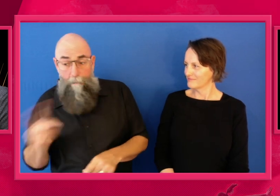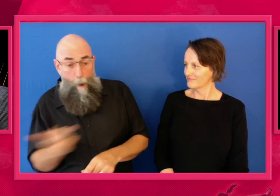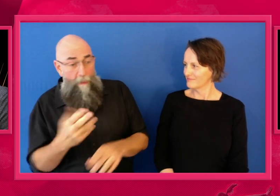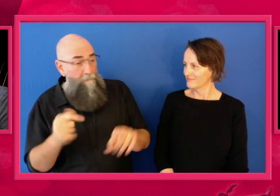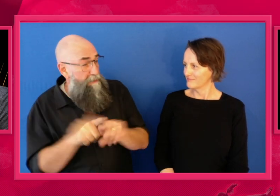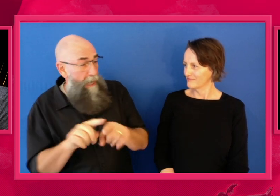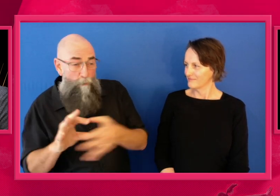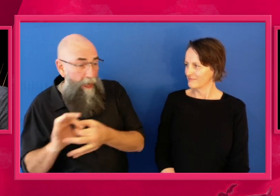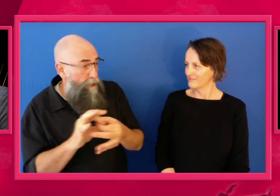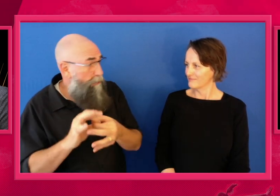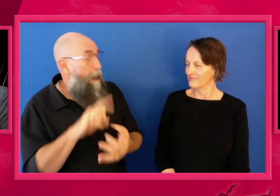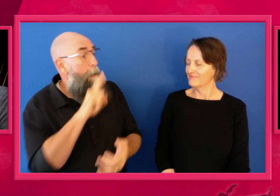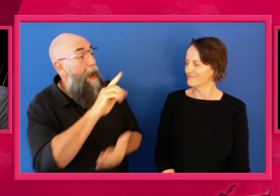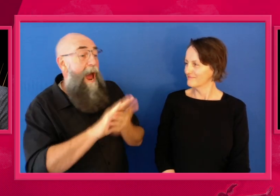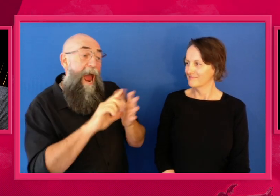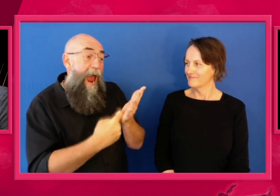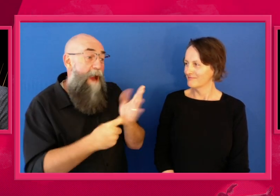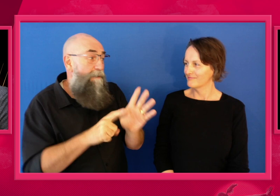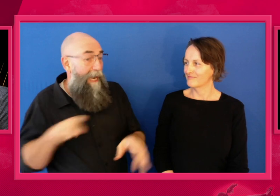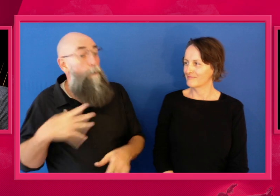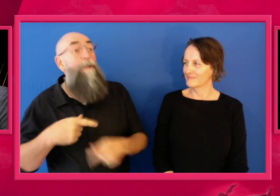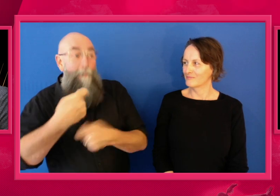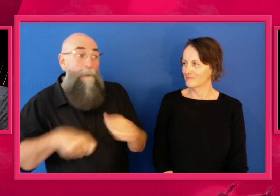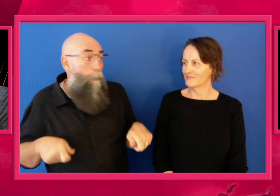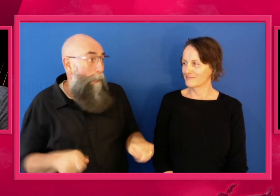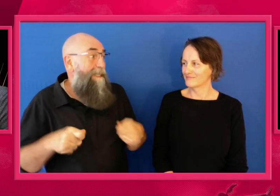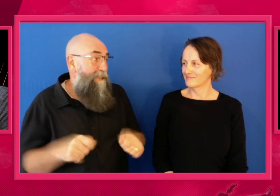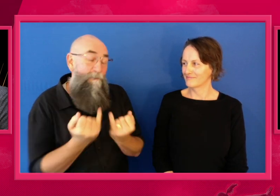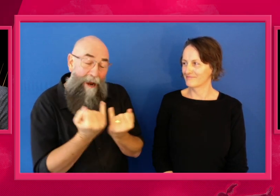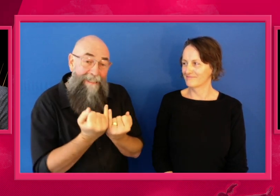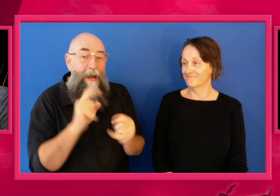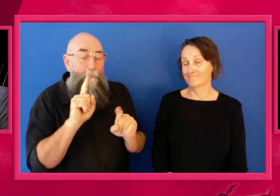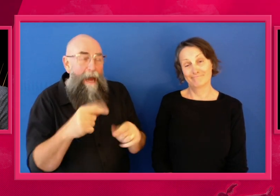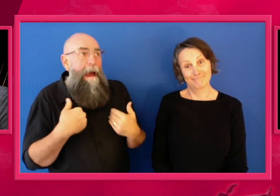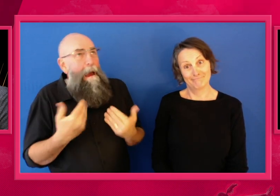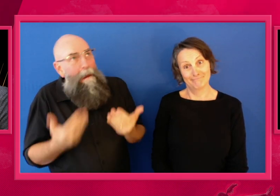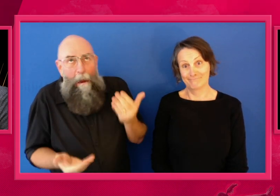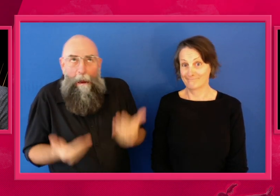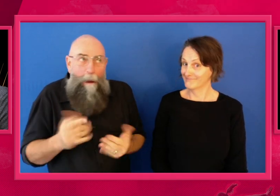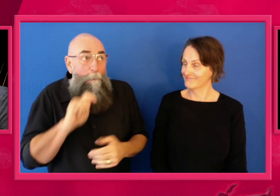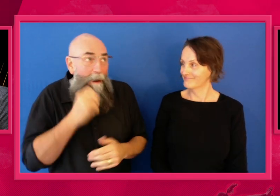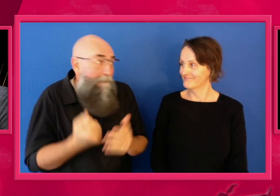I don't think that, although Harry wants to be a wheelchair racer, I don't know whether or not that's going to take place. Georgie Tunny: Don't tell him. Don't tell Harry. Don't ruin the dream.